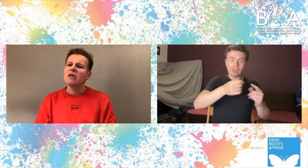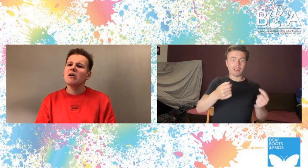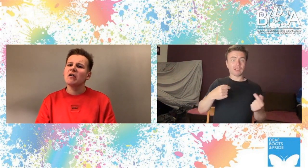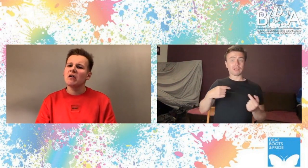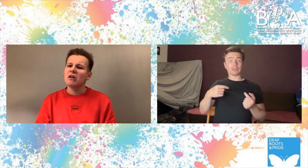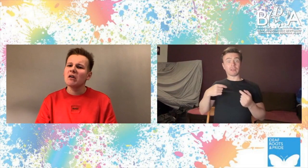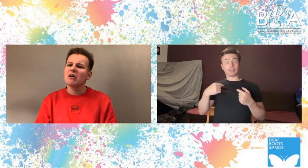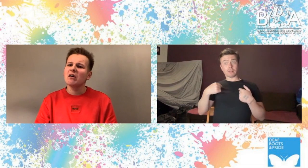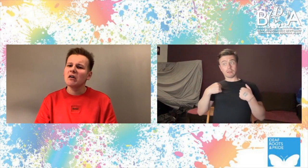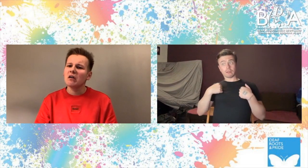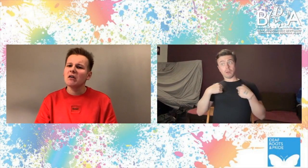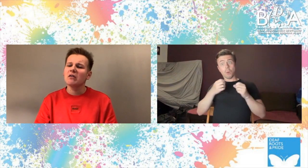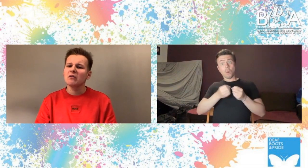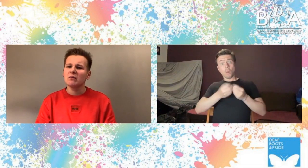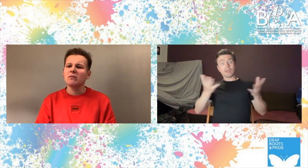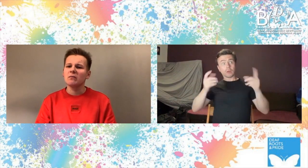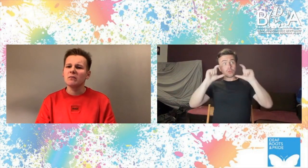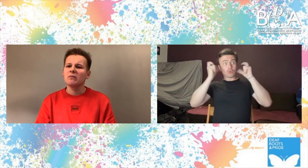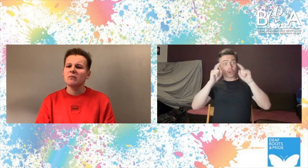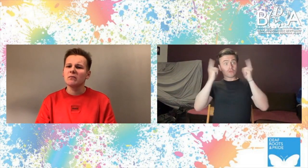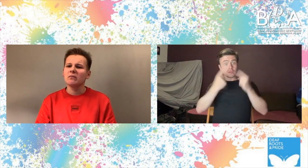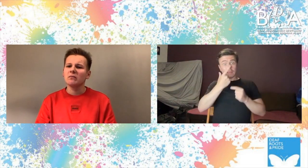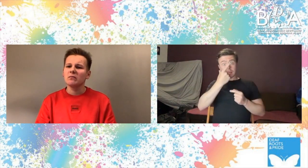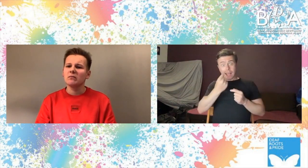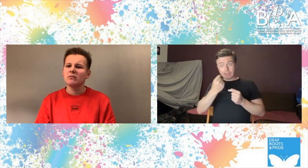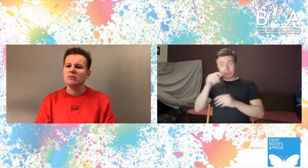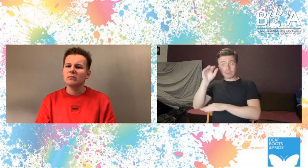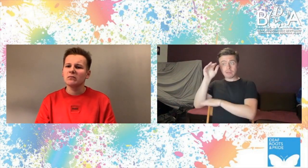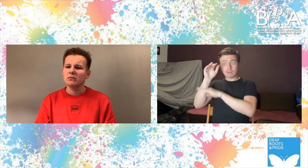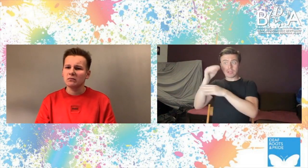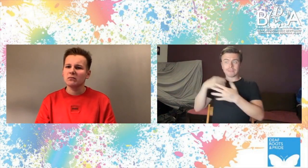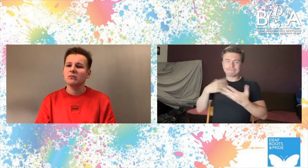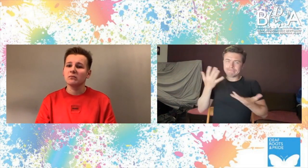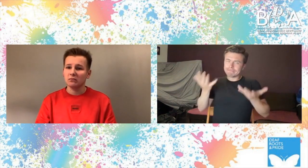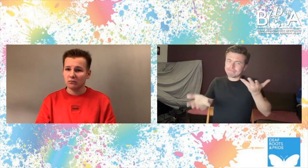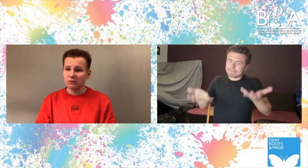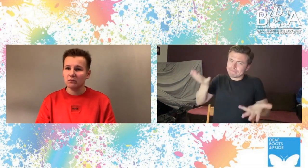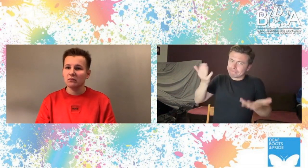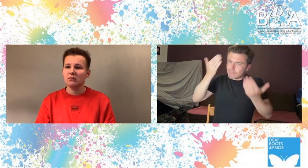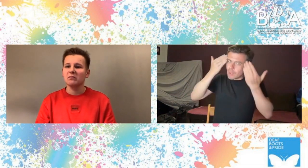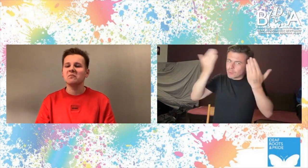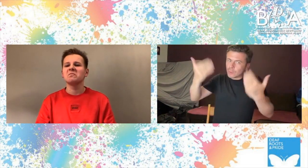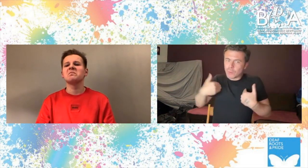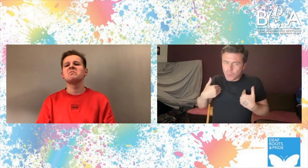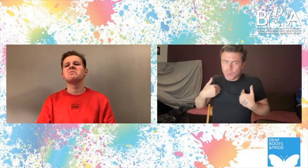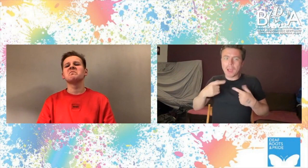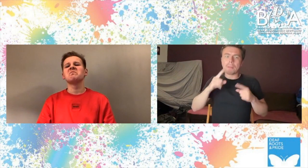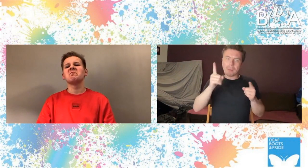tuition, I don't know. I think that tuition really helped me. I think maybe